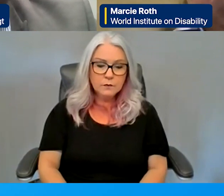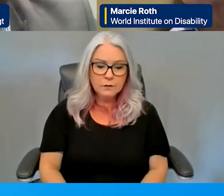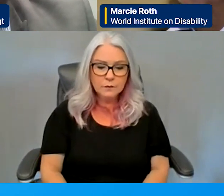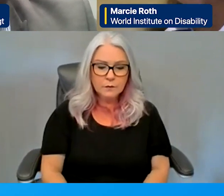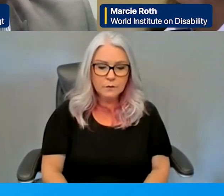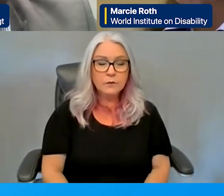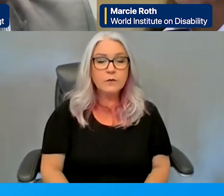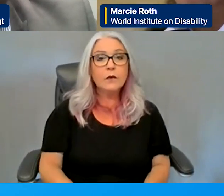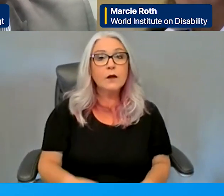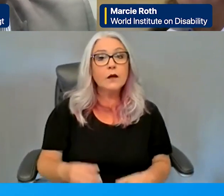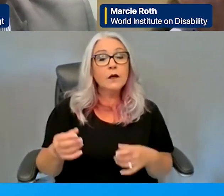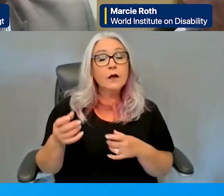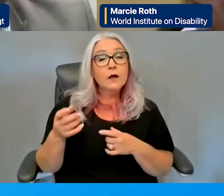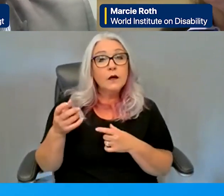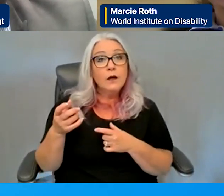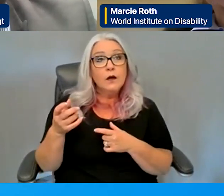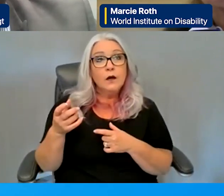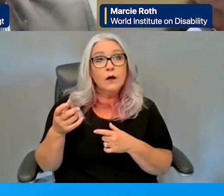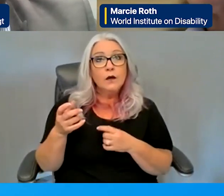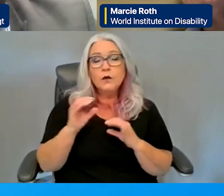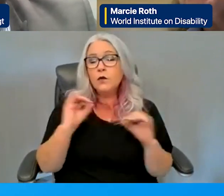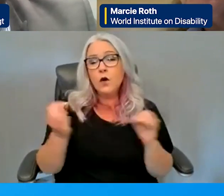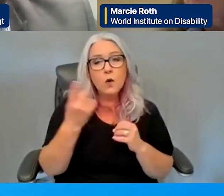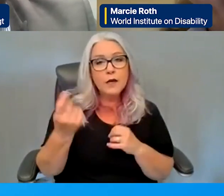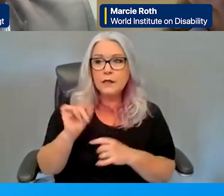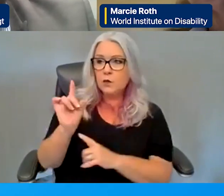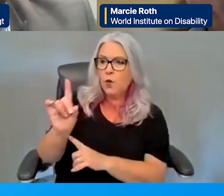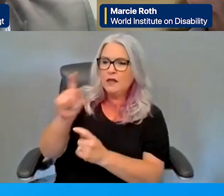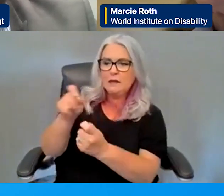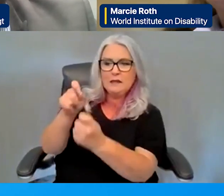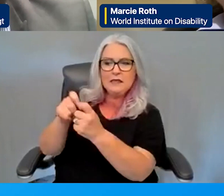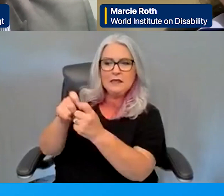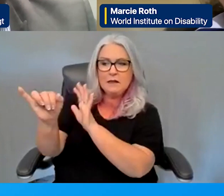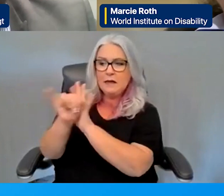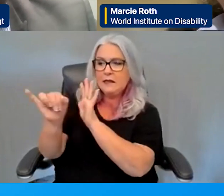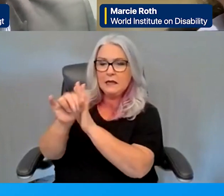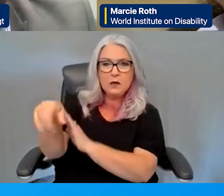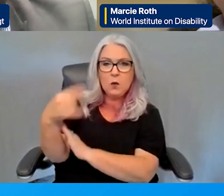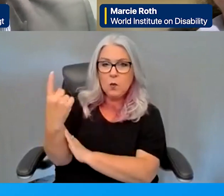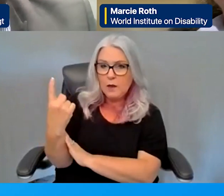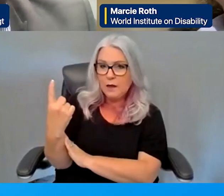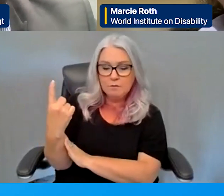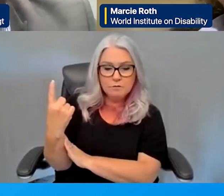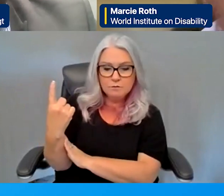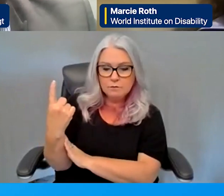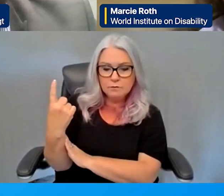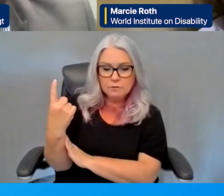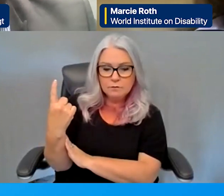us is one identity only. And